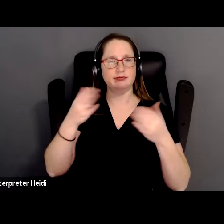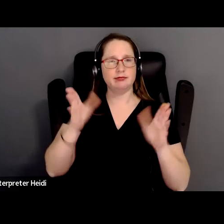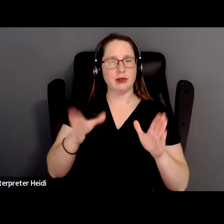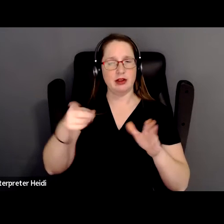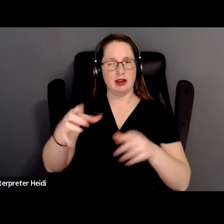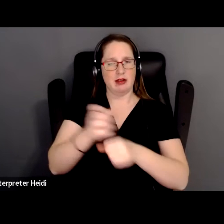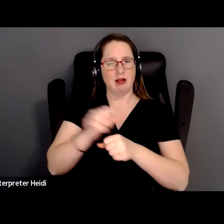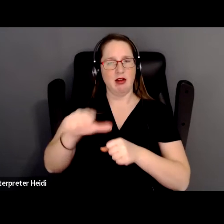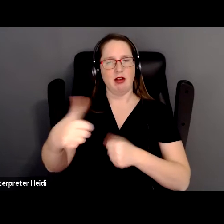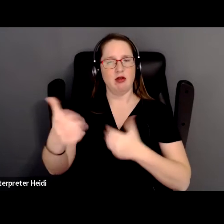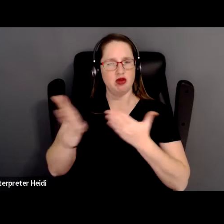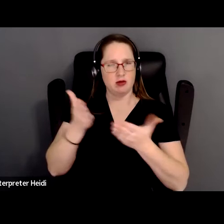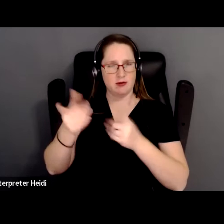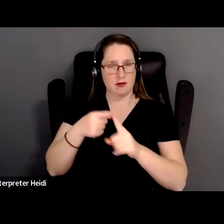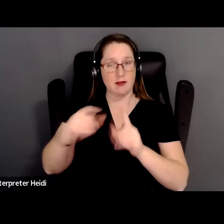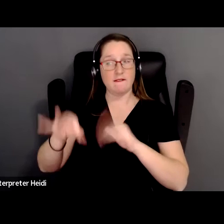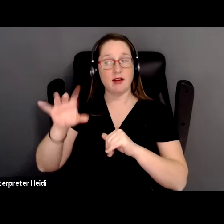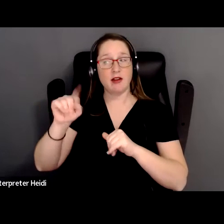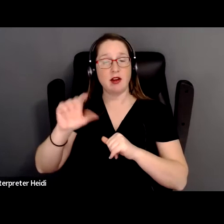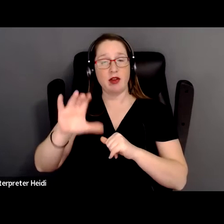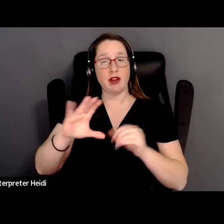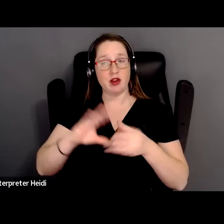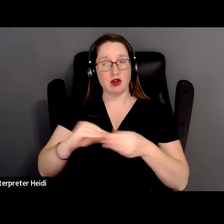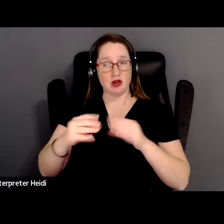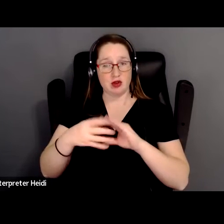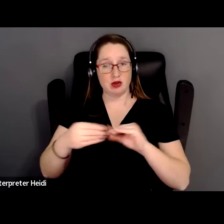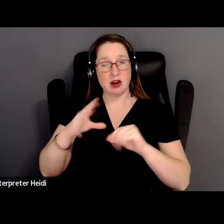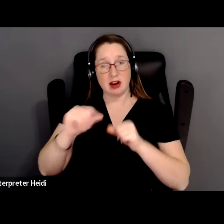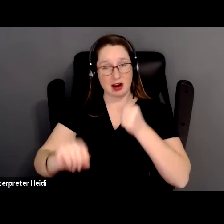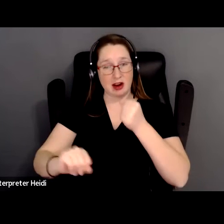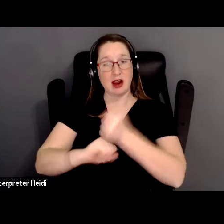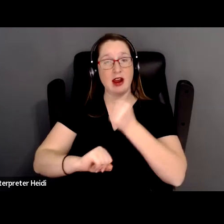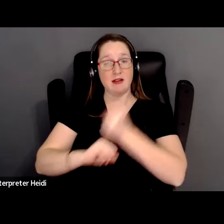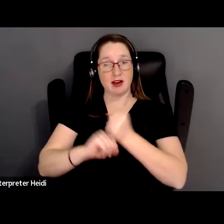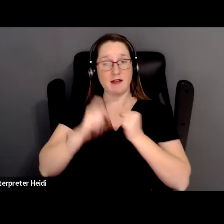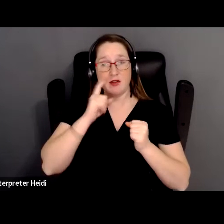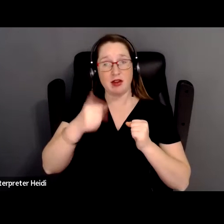other server from found out their story and advocated for them to not lose their